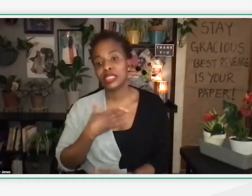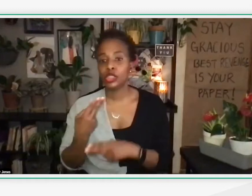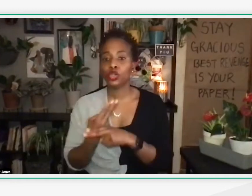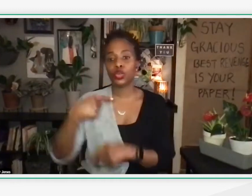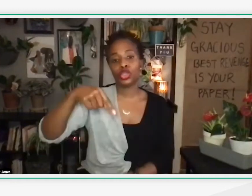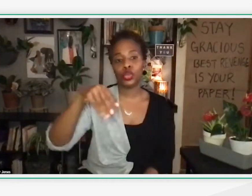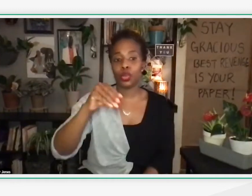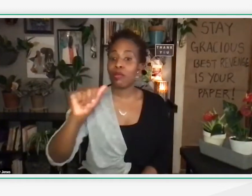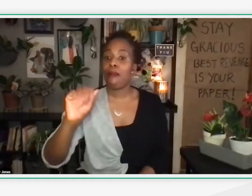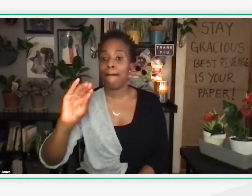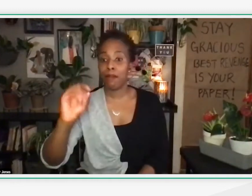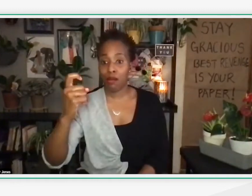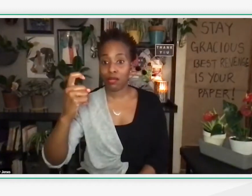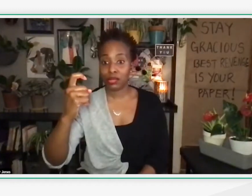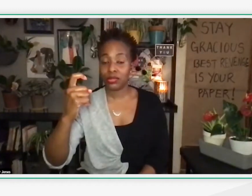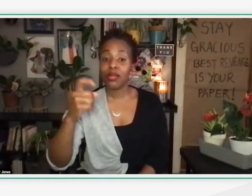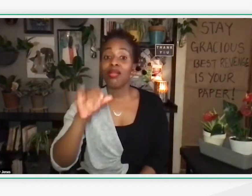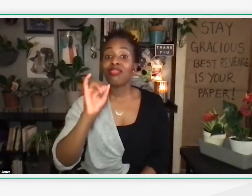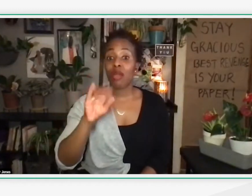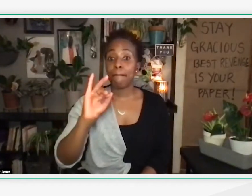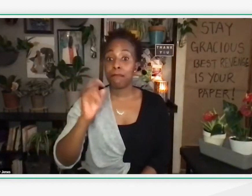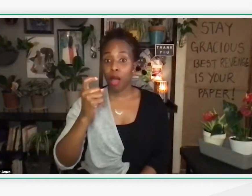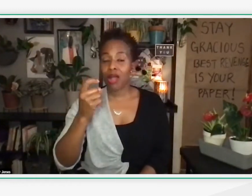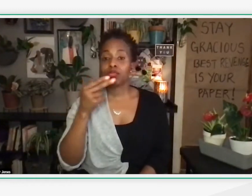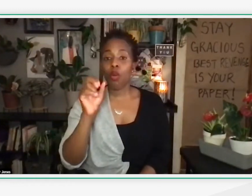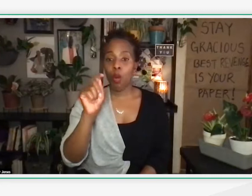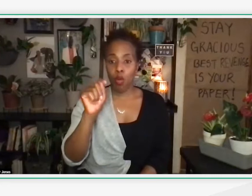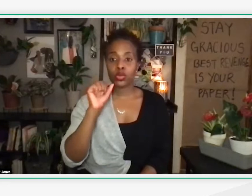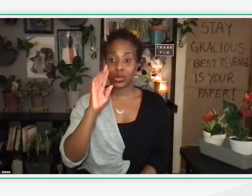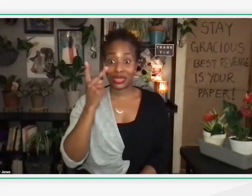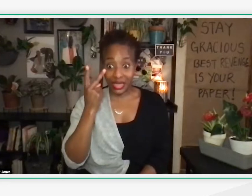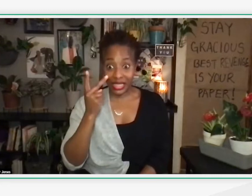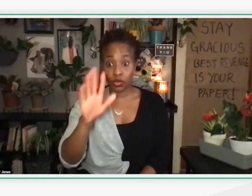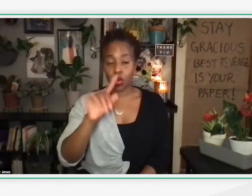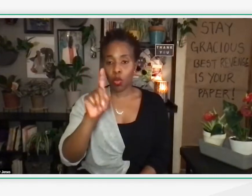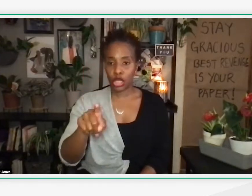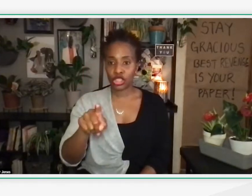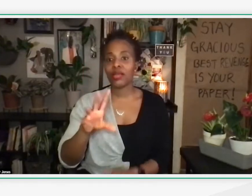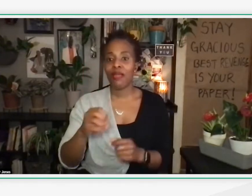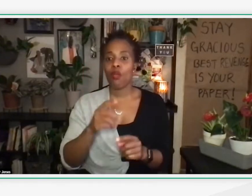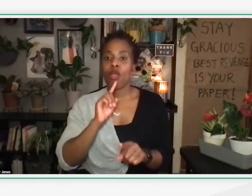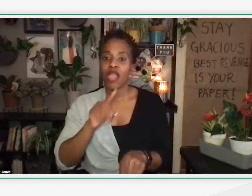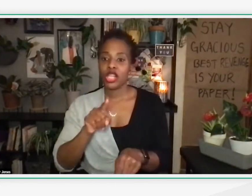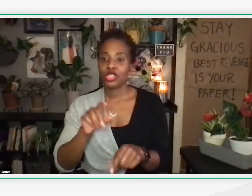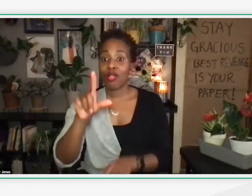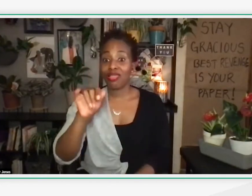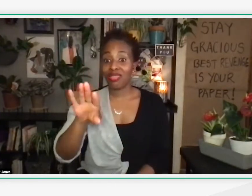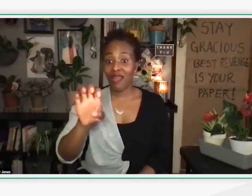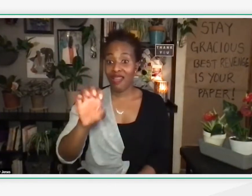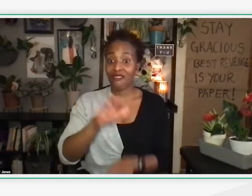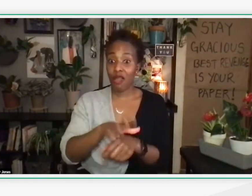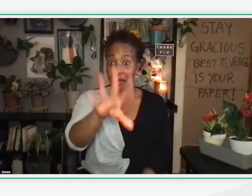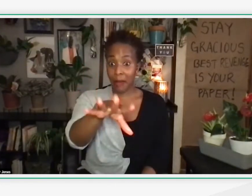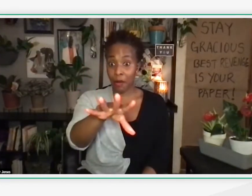or directly to the host, please use the Q&A box. The host will see your questions, and we'll be